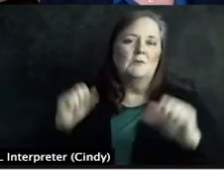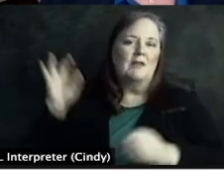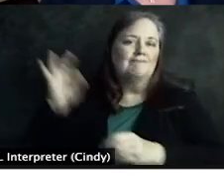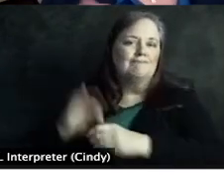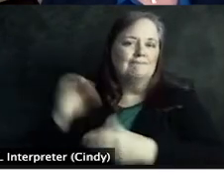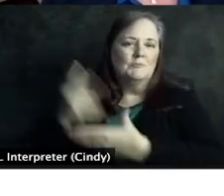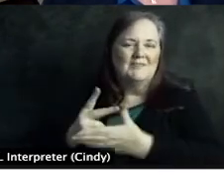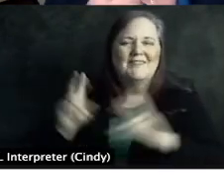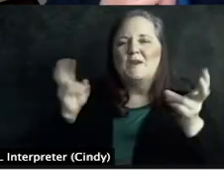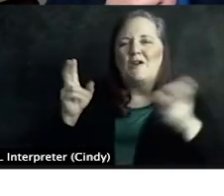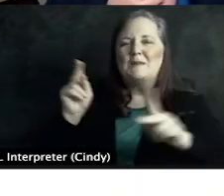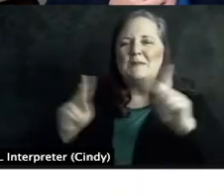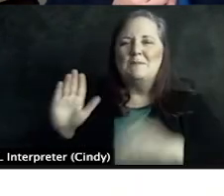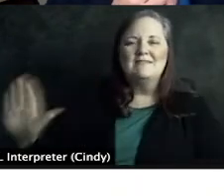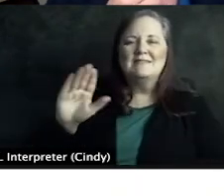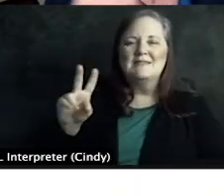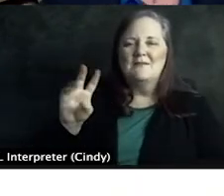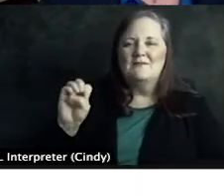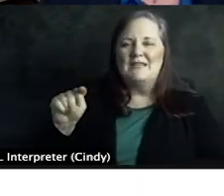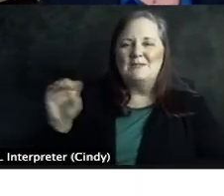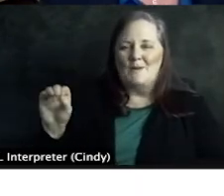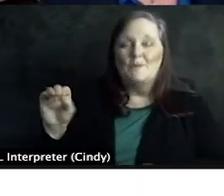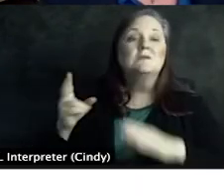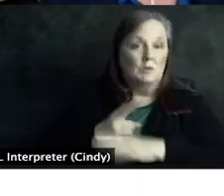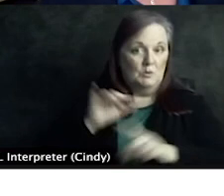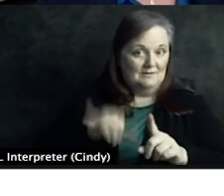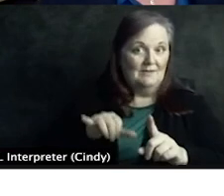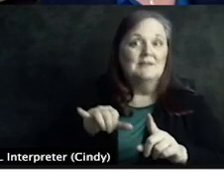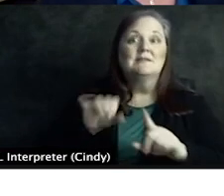that would be out of business essentially if we didn't have any cash bail anymore.